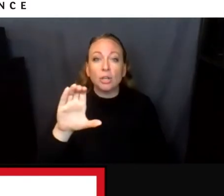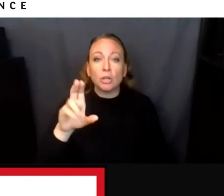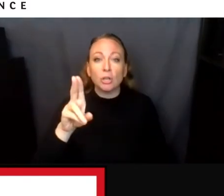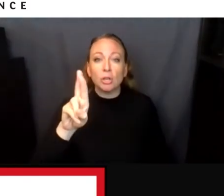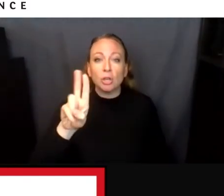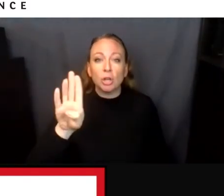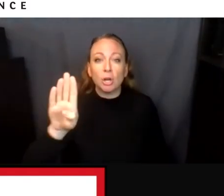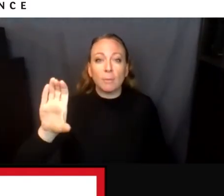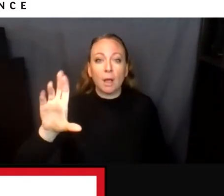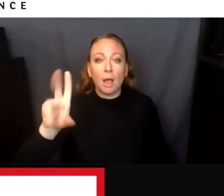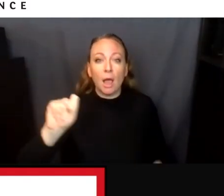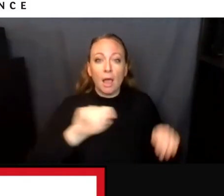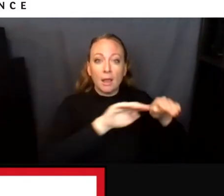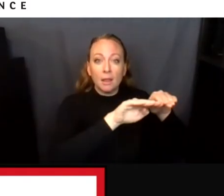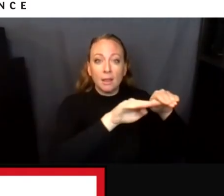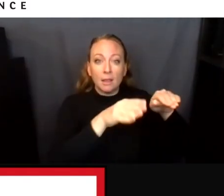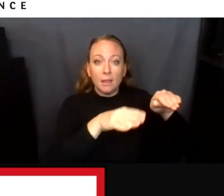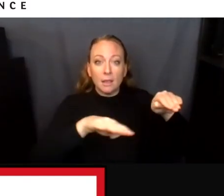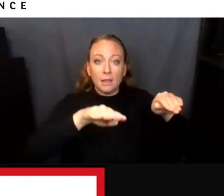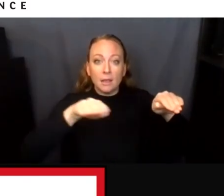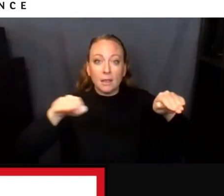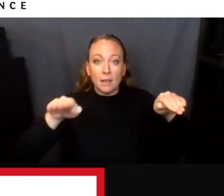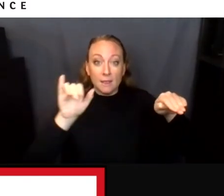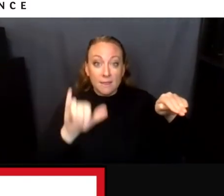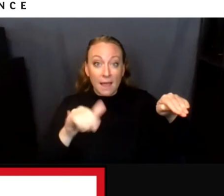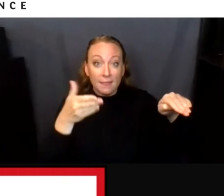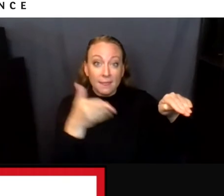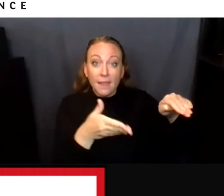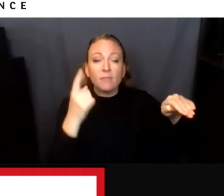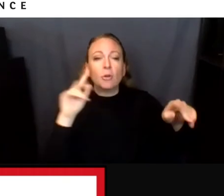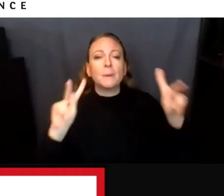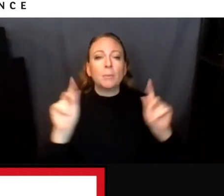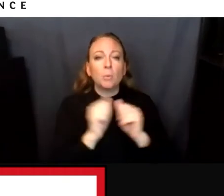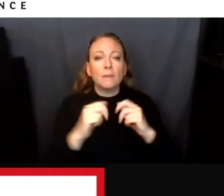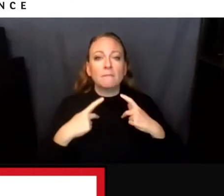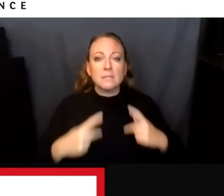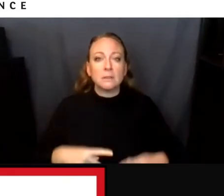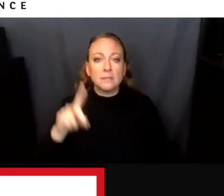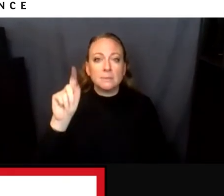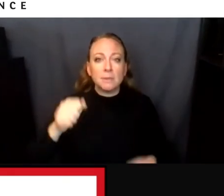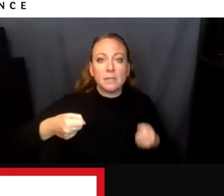for people with a physical disability. But who uses it?